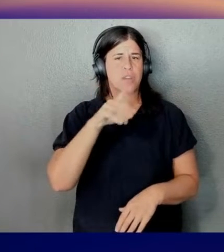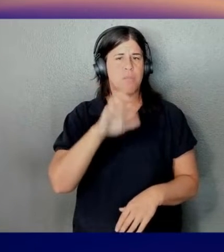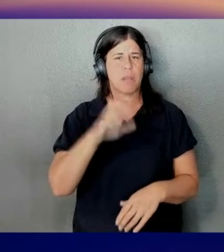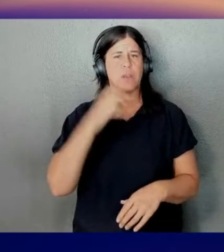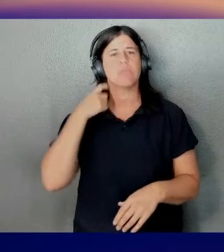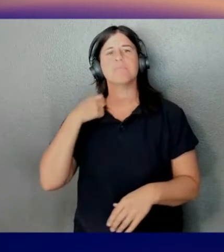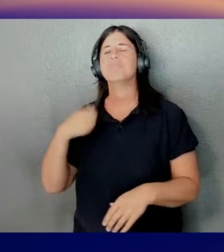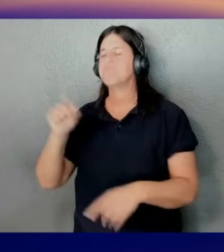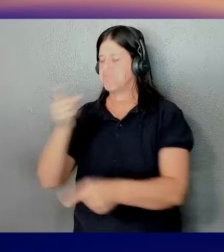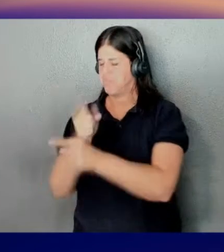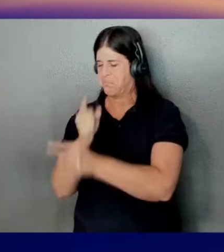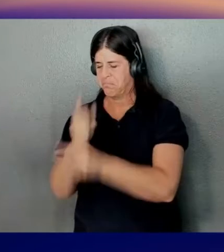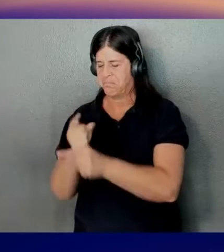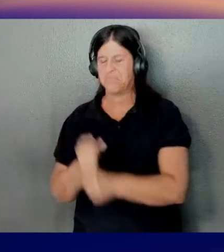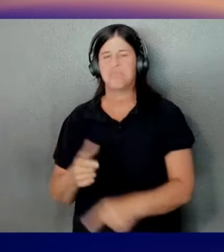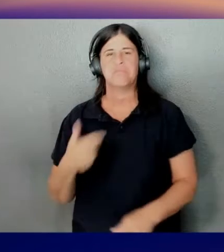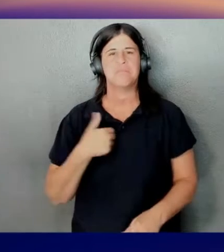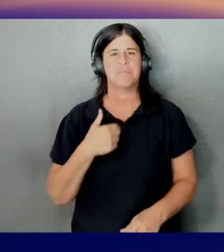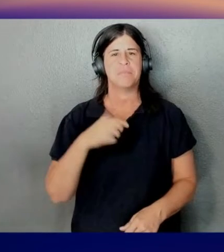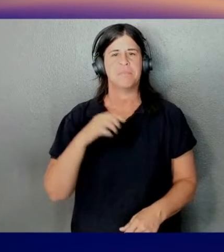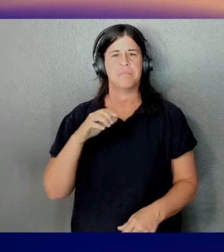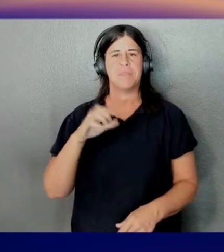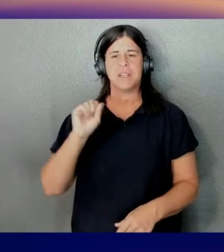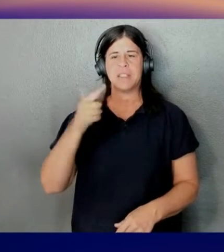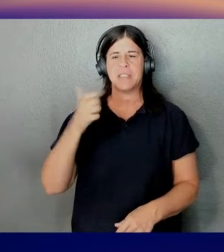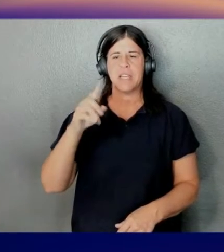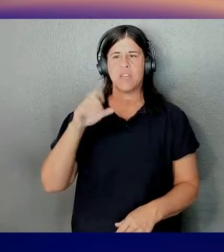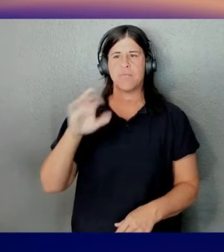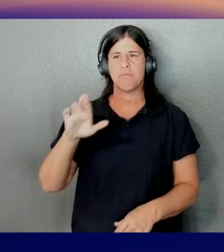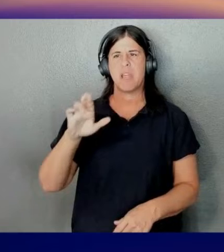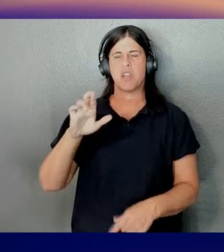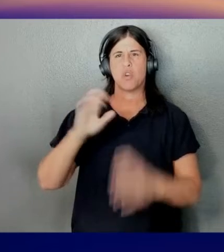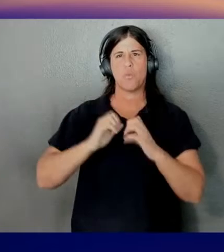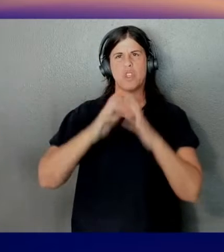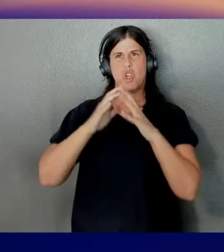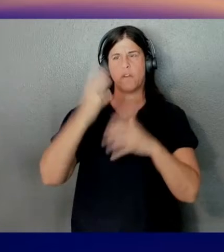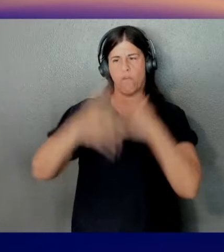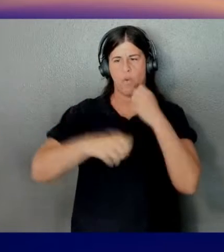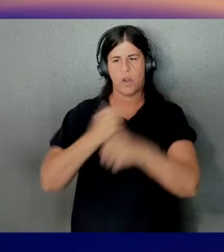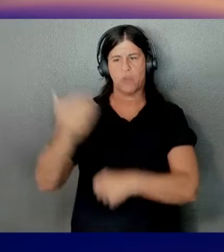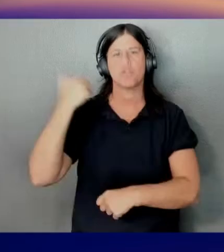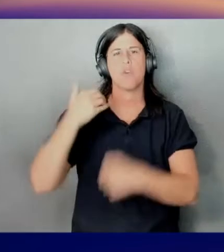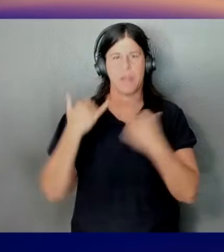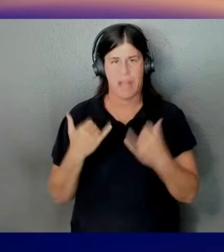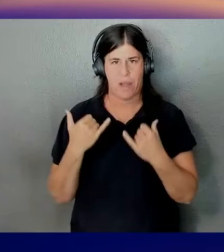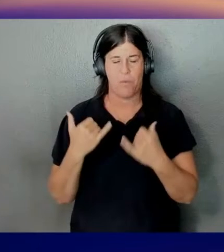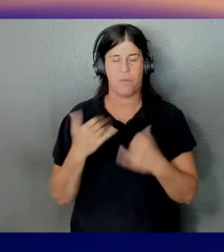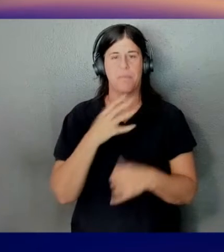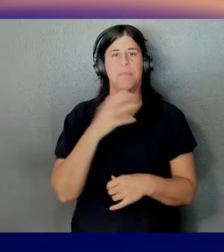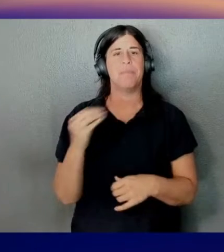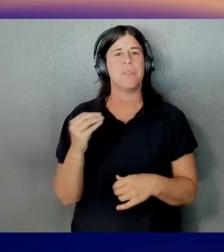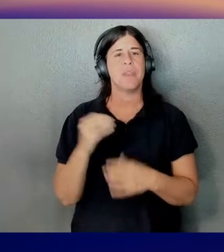So Amazon SageMaker was launched a bit more than four years ago now. And it was, it is, it was built specifically